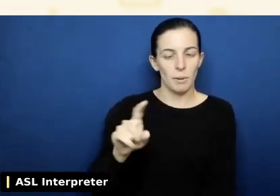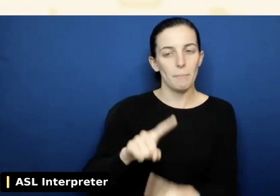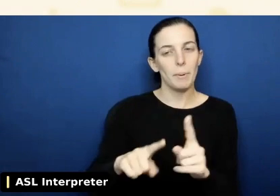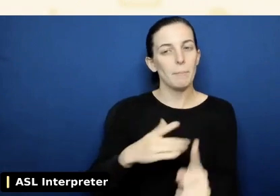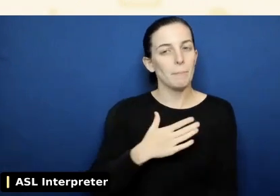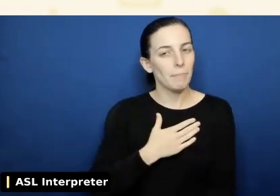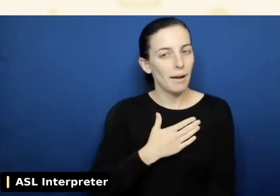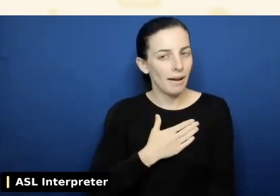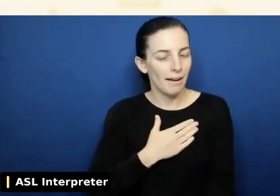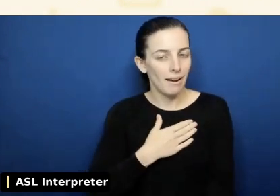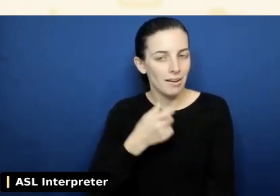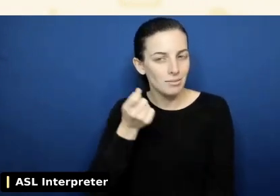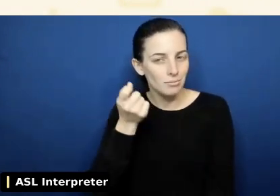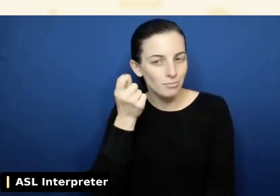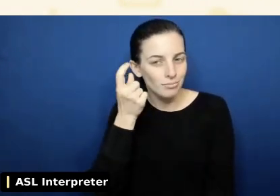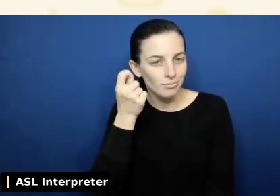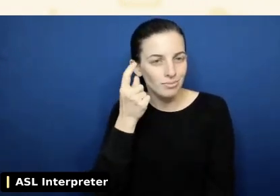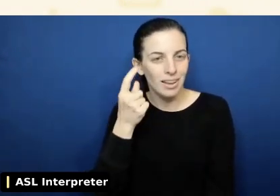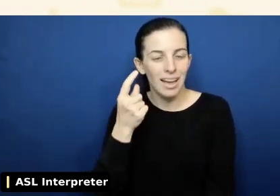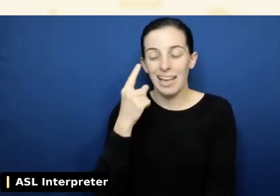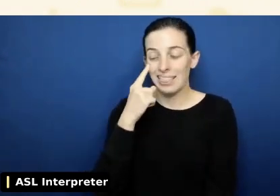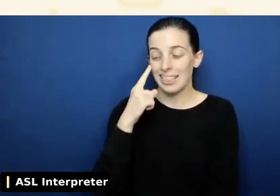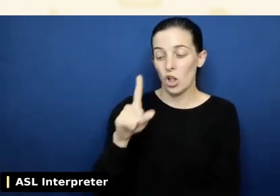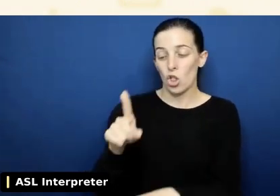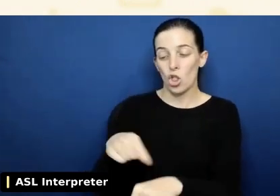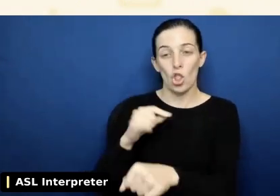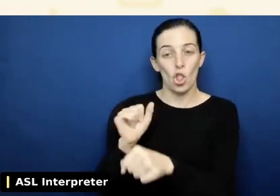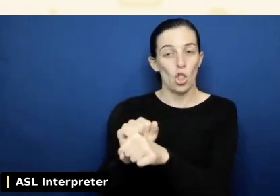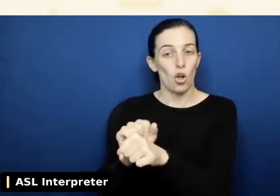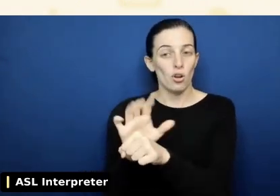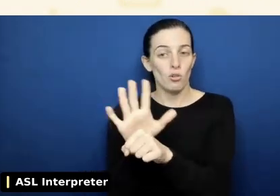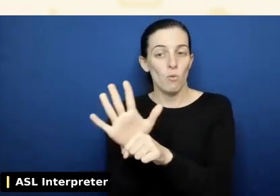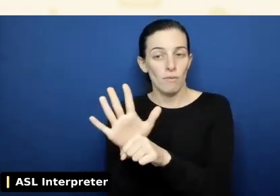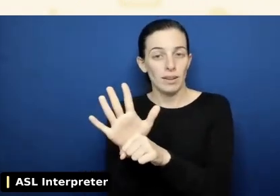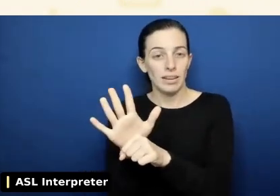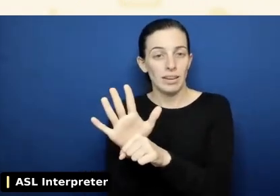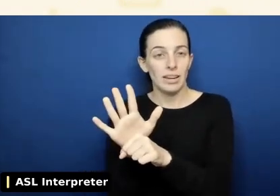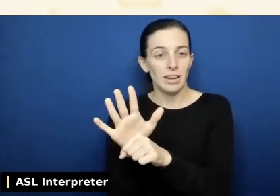I think Long COVID puts a lot into this.